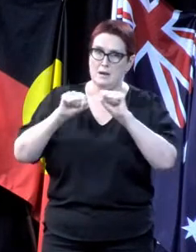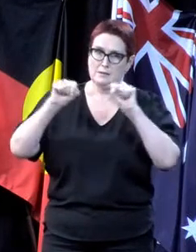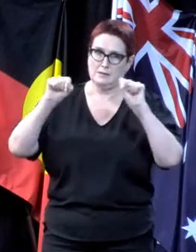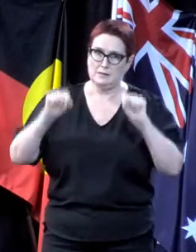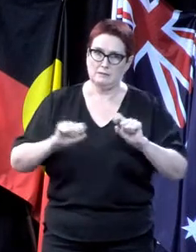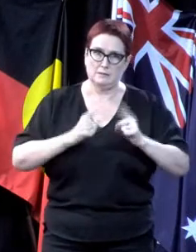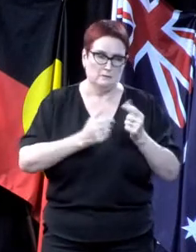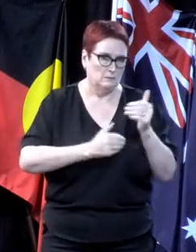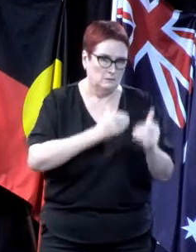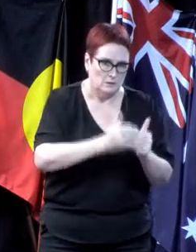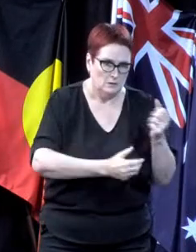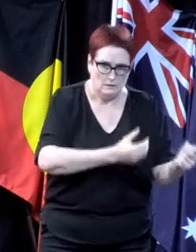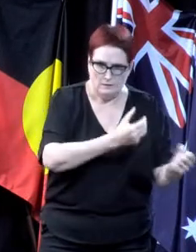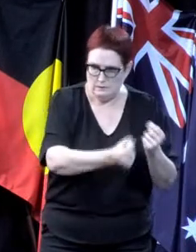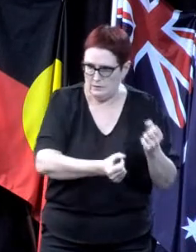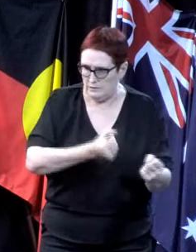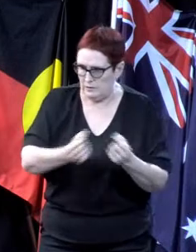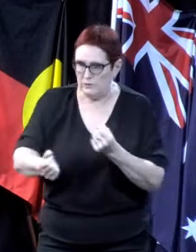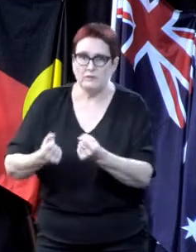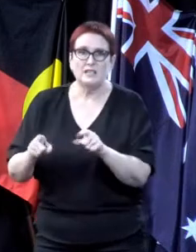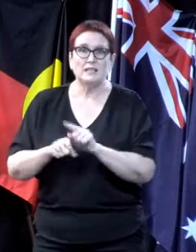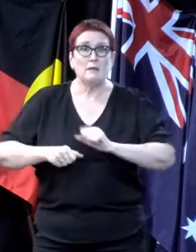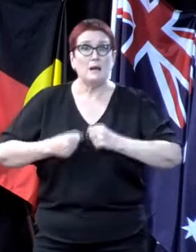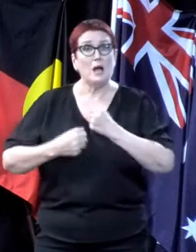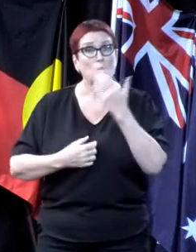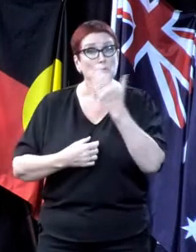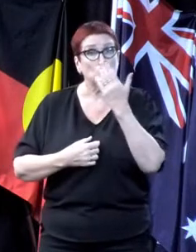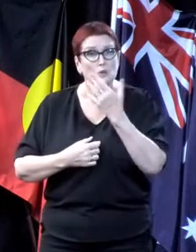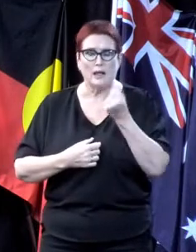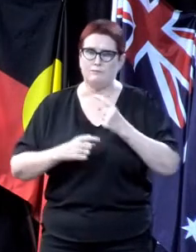Just as we have, at our own school levels, to identify any unconscious bias